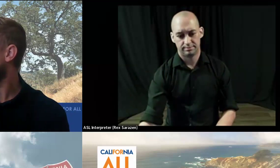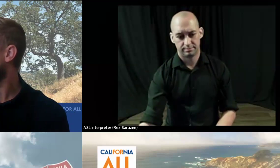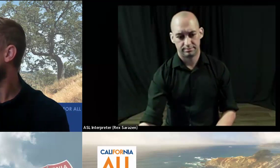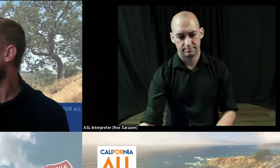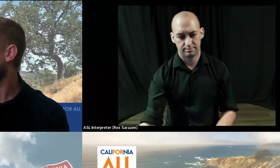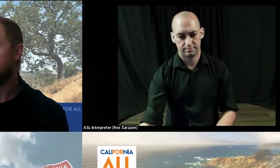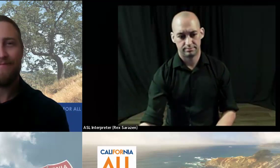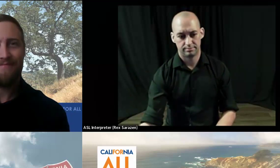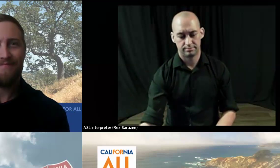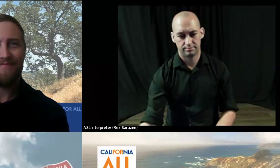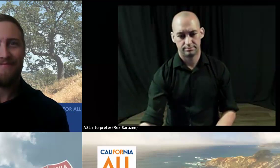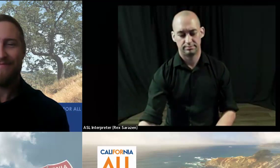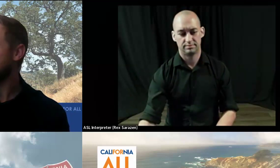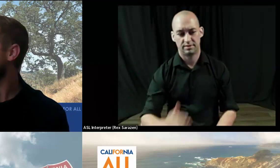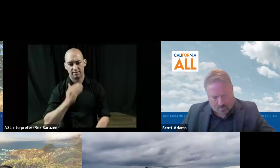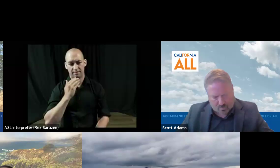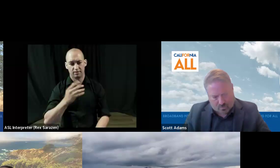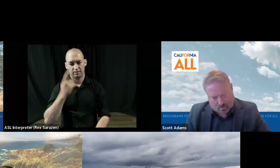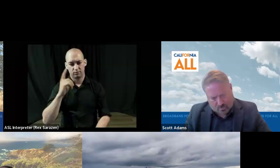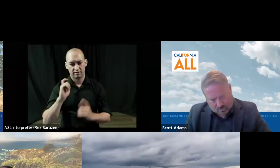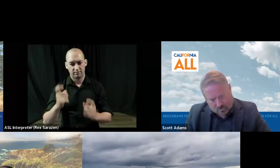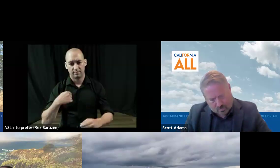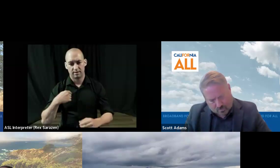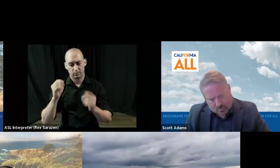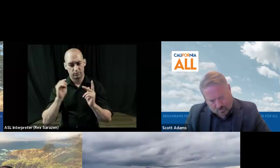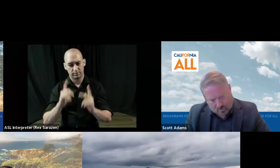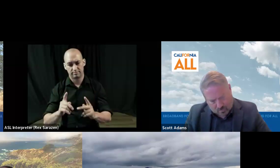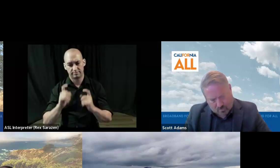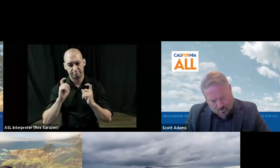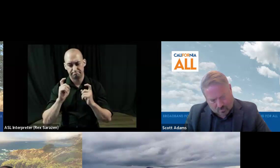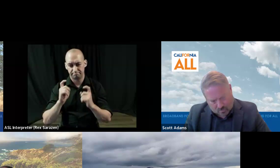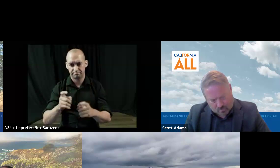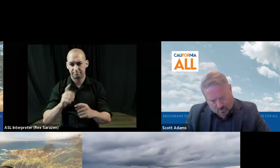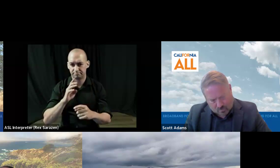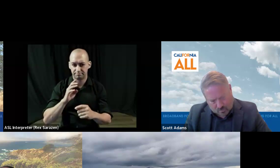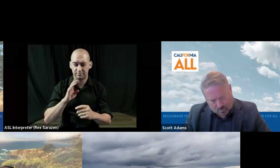Hi, thank you for giving me the opportunity to speak good to see you again, Scott,